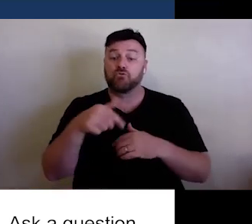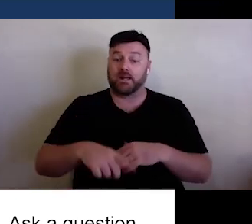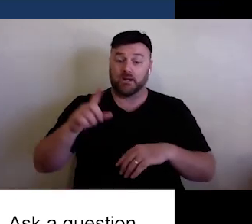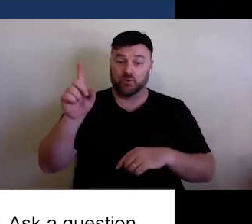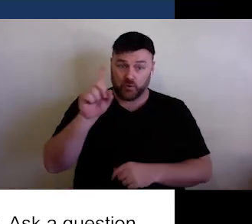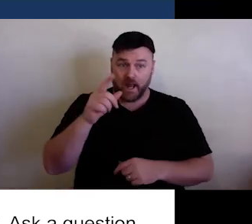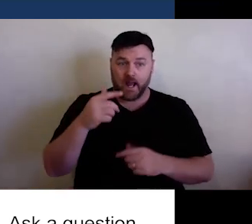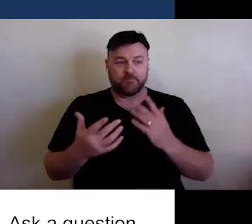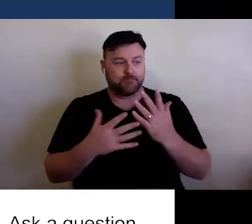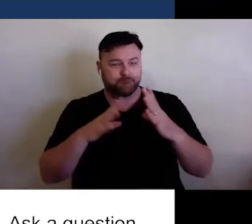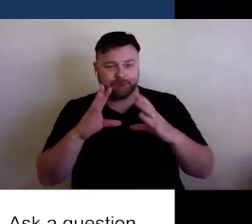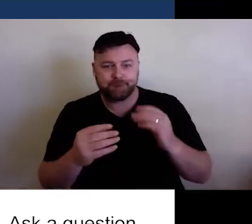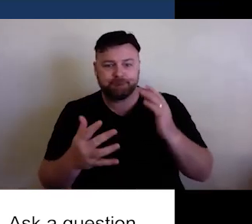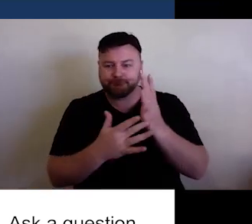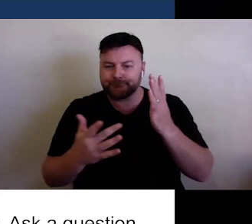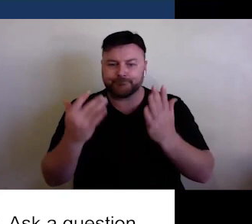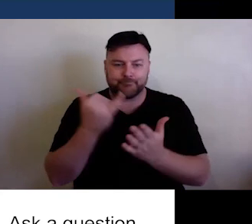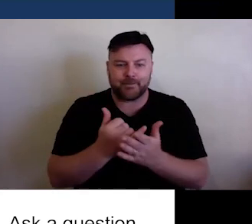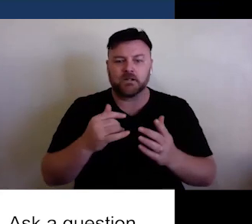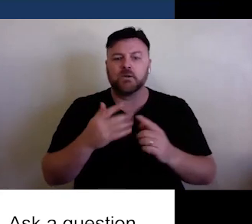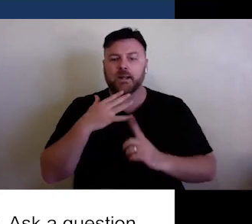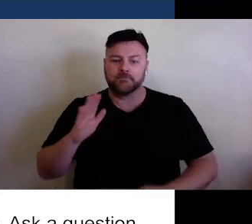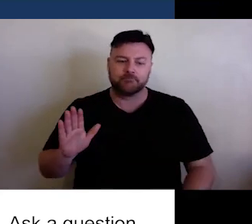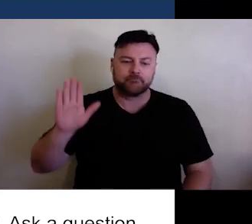Laura will be on hand to help you. You can use the raise hand feature